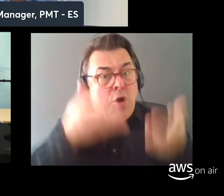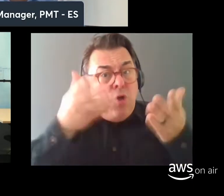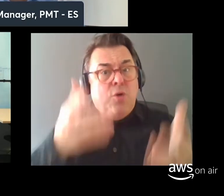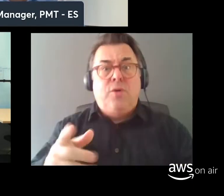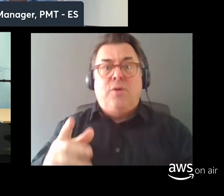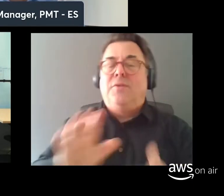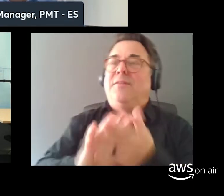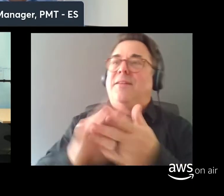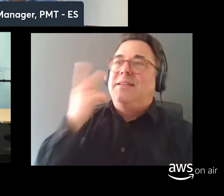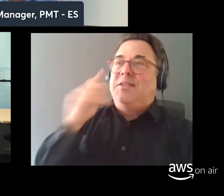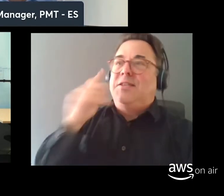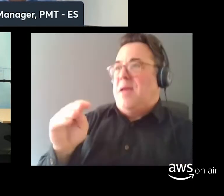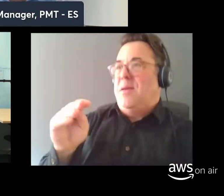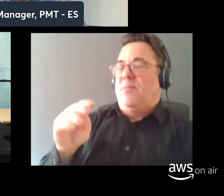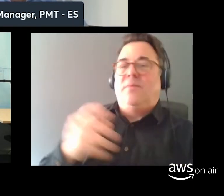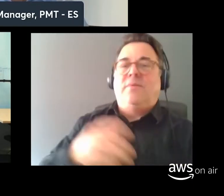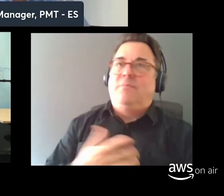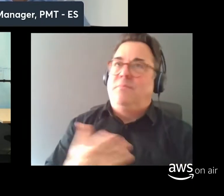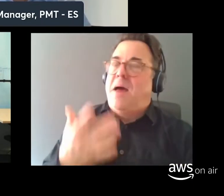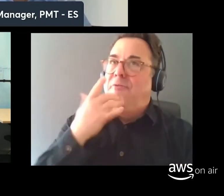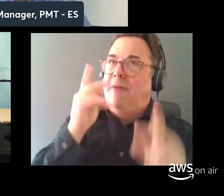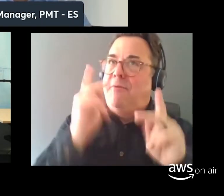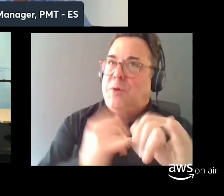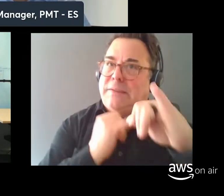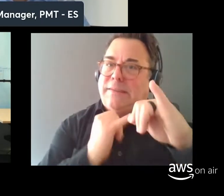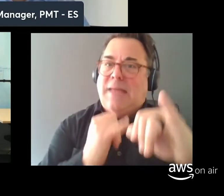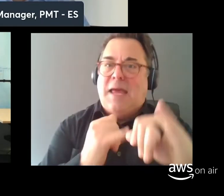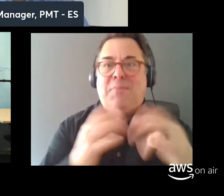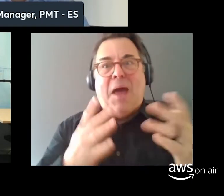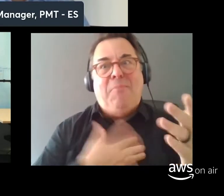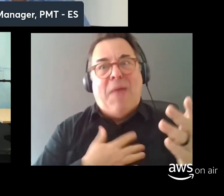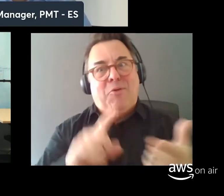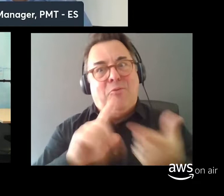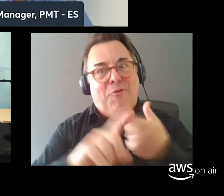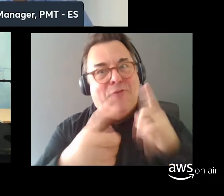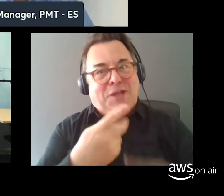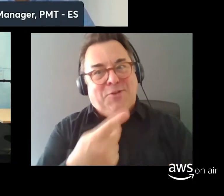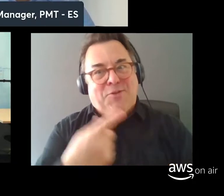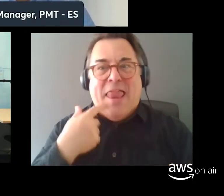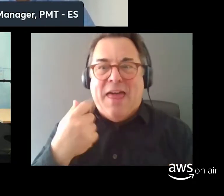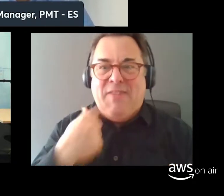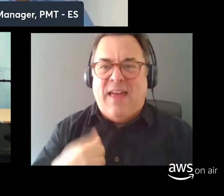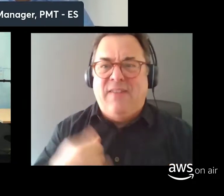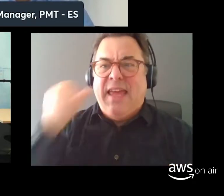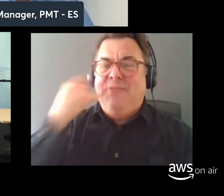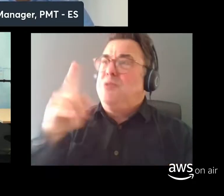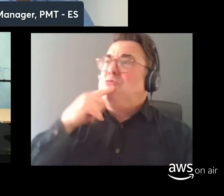Also one of my favorite people, so I'm glad that we get along. (chuckles) That would've hurt, that would've hurt to hear I wasn't.